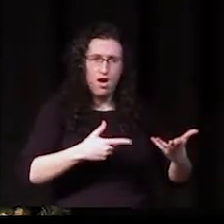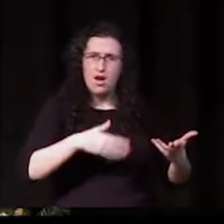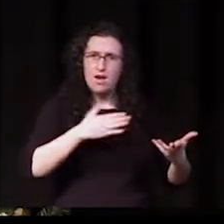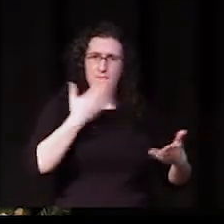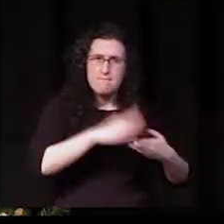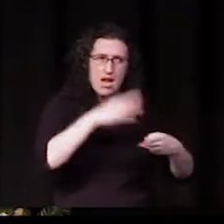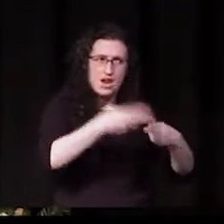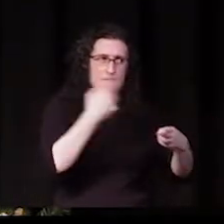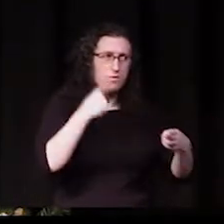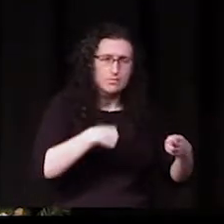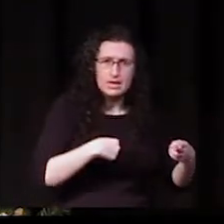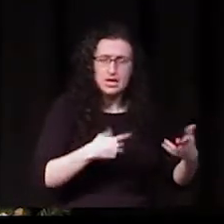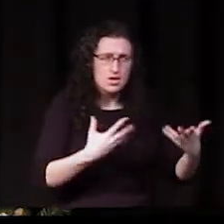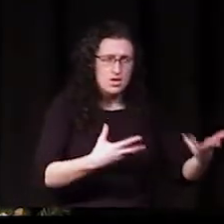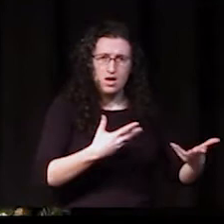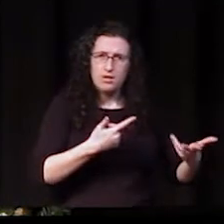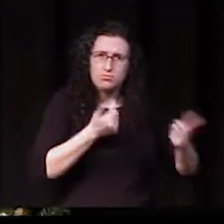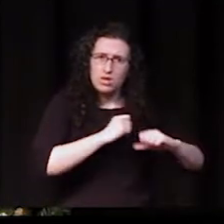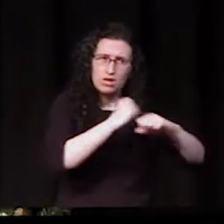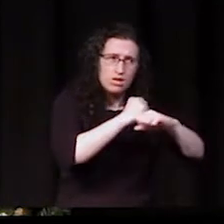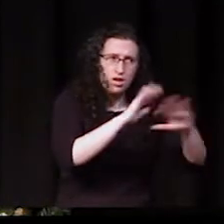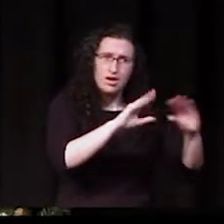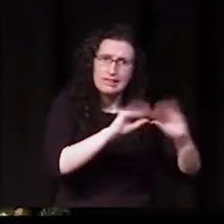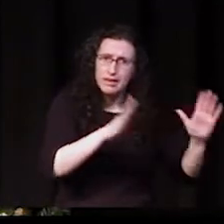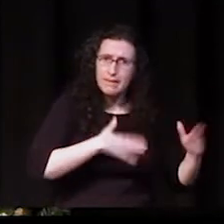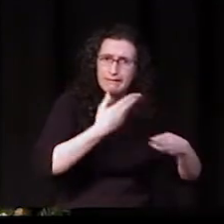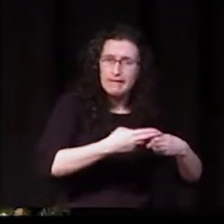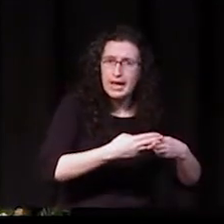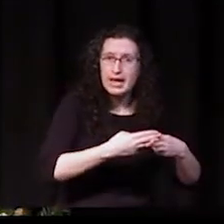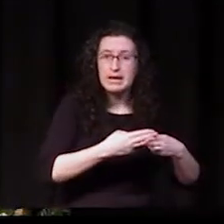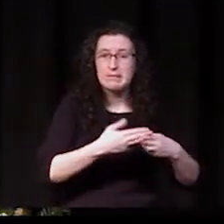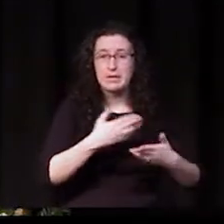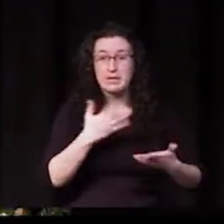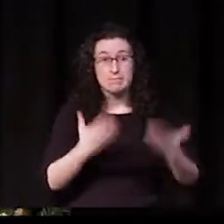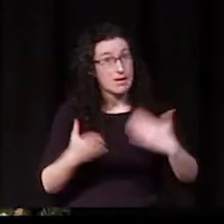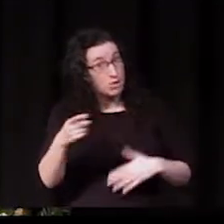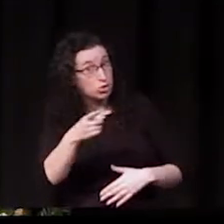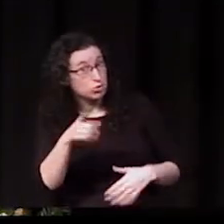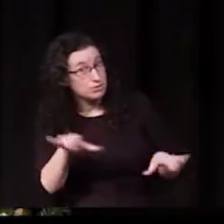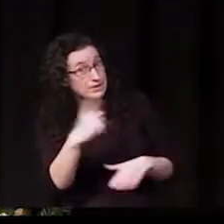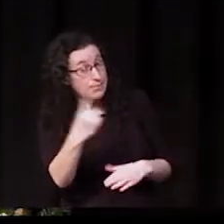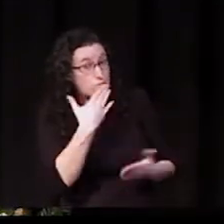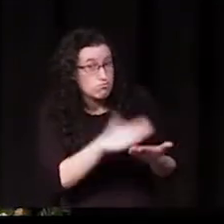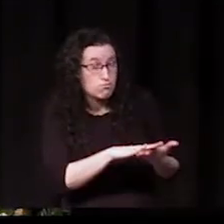Maybe there's something you did and there is accusation coming against you, and you need to confess and make it right, but here's what I want to say.